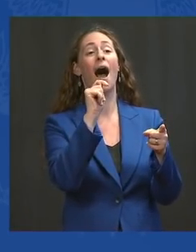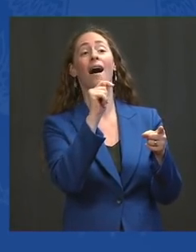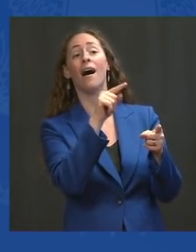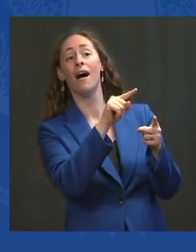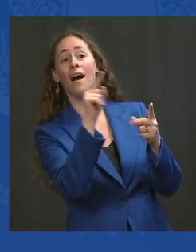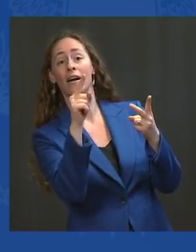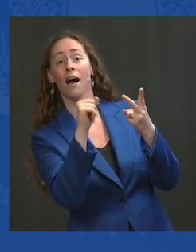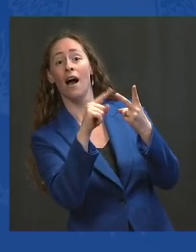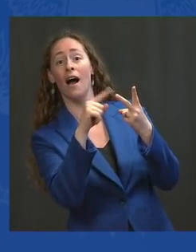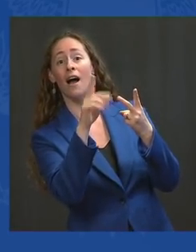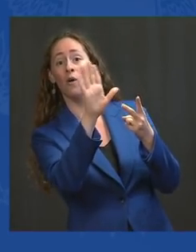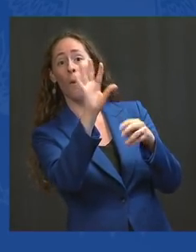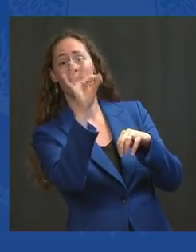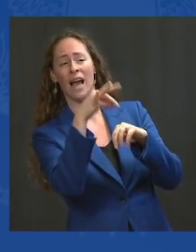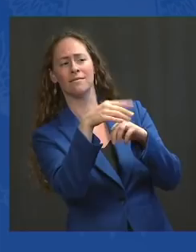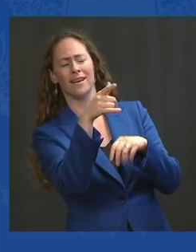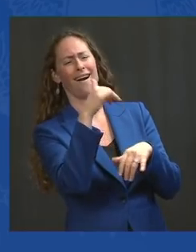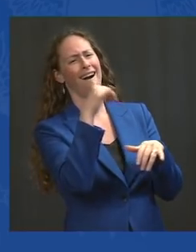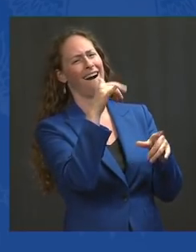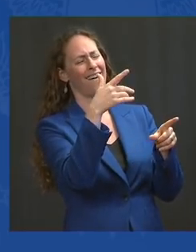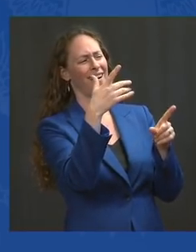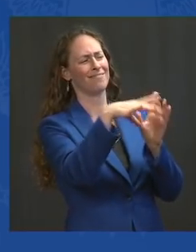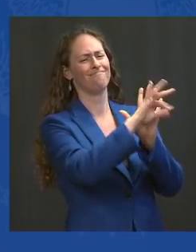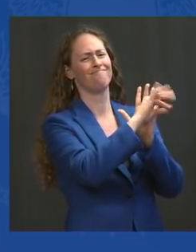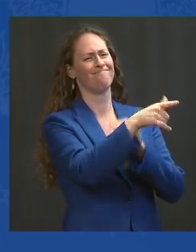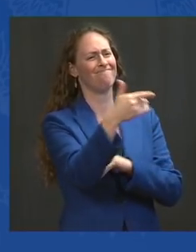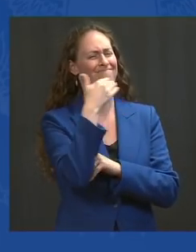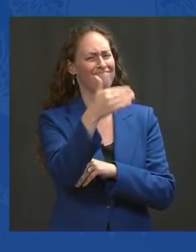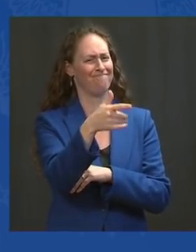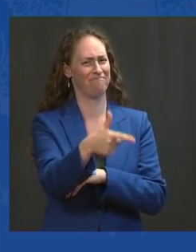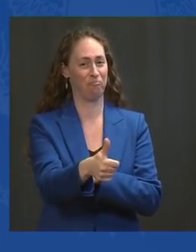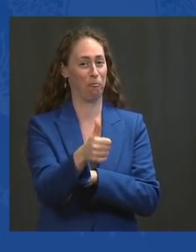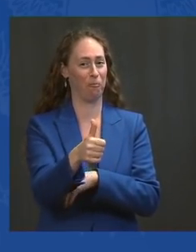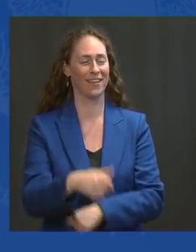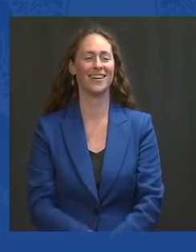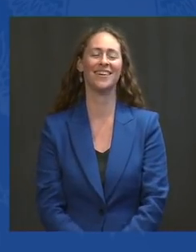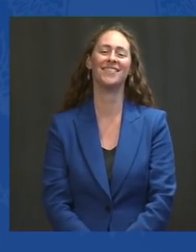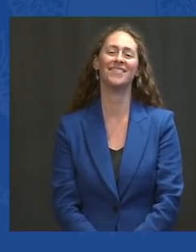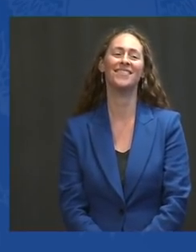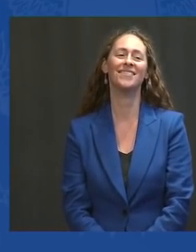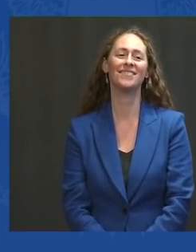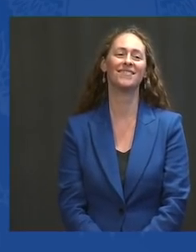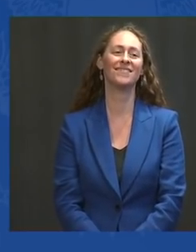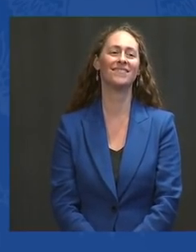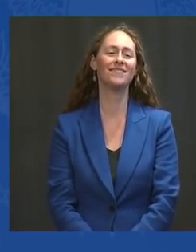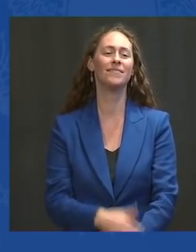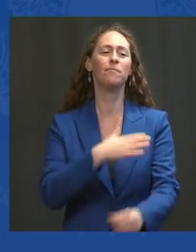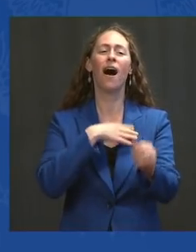And -- but -- but all of you. And a good friend, Bobby Brady. I see so many friends out. Al Sharpton -- Al, how are you, pal?